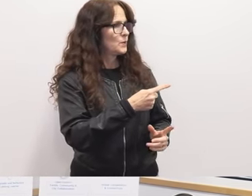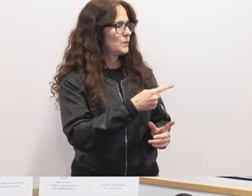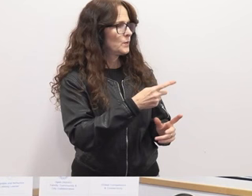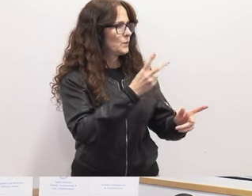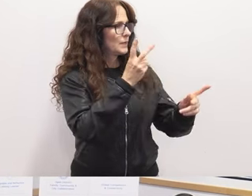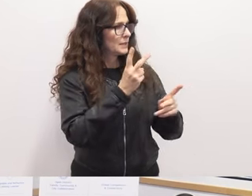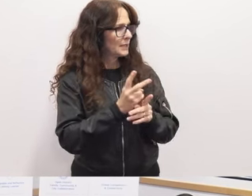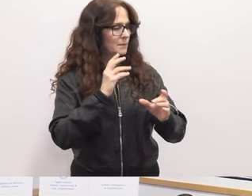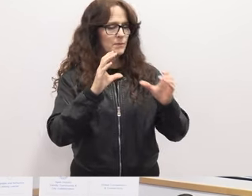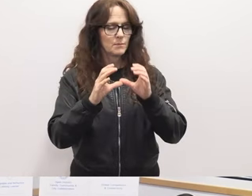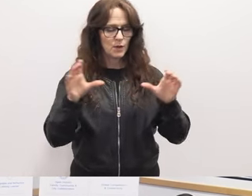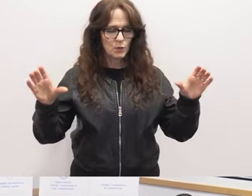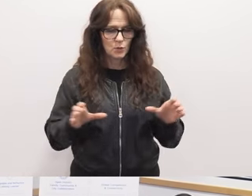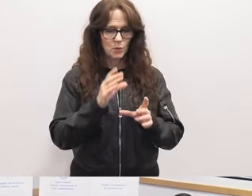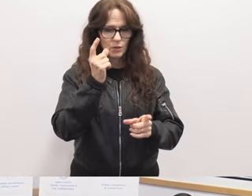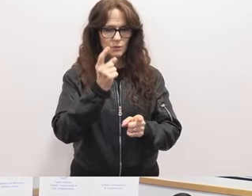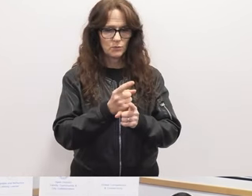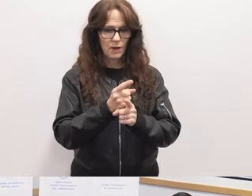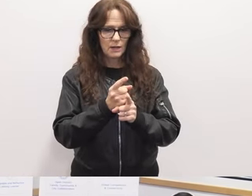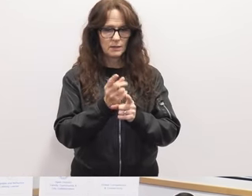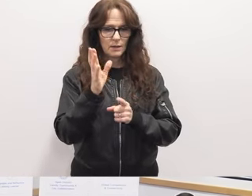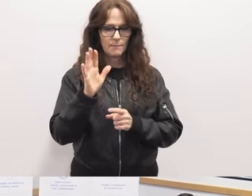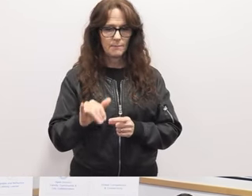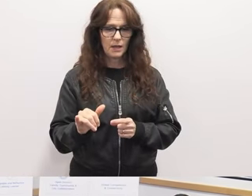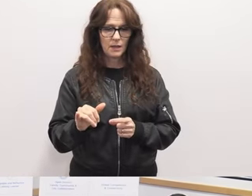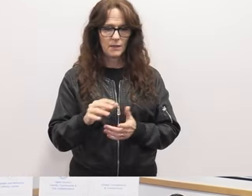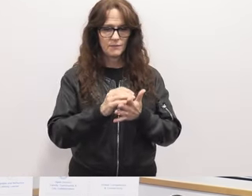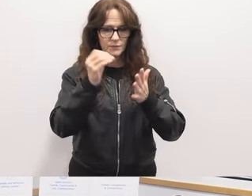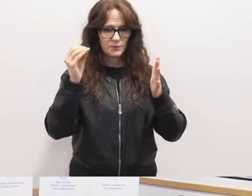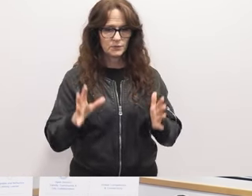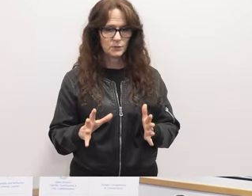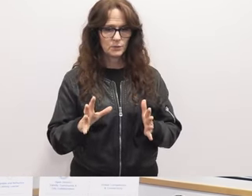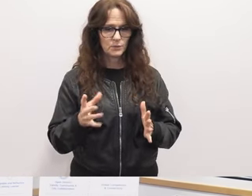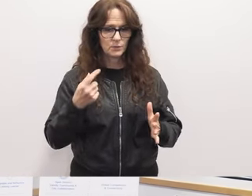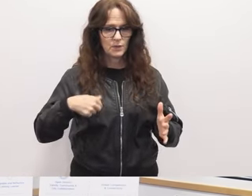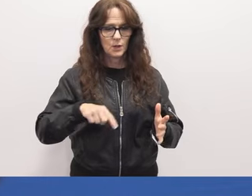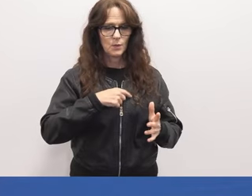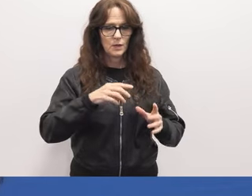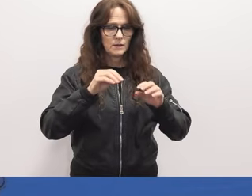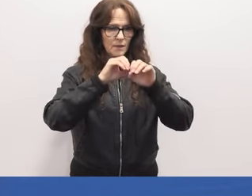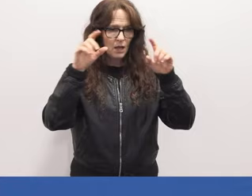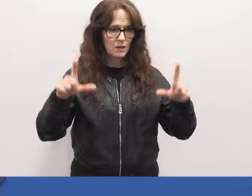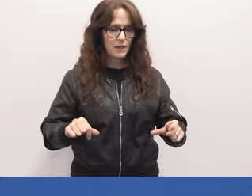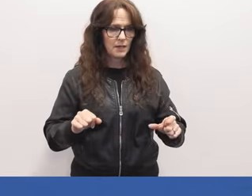to doing right by the students that we've outlined in our excellence and equity policy.